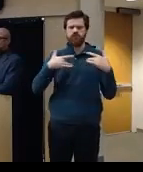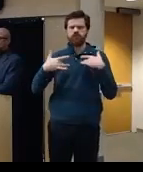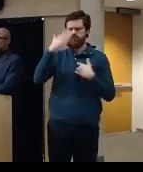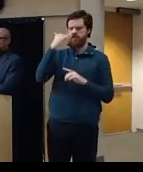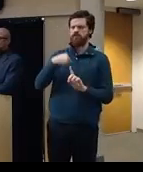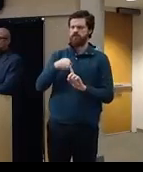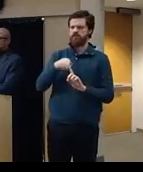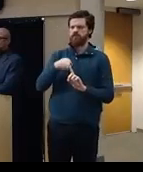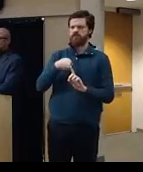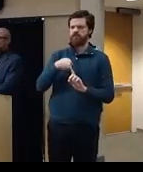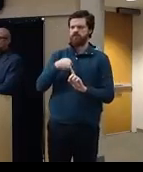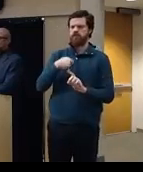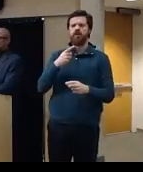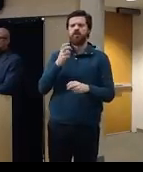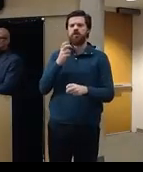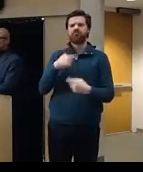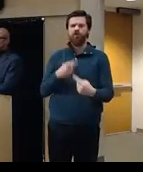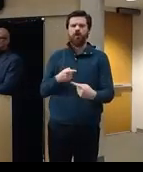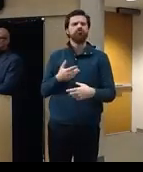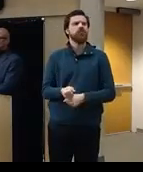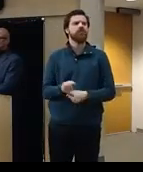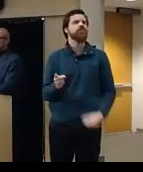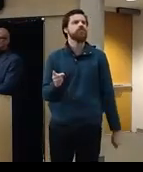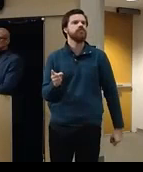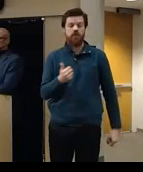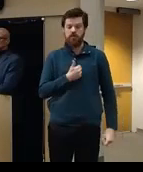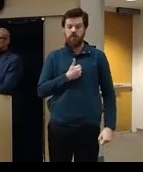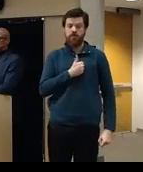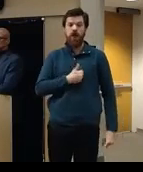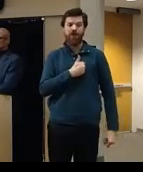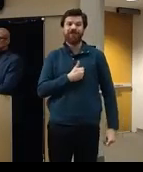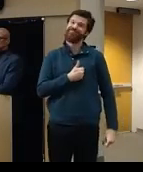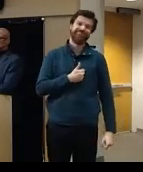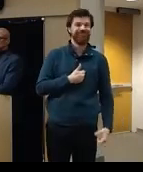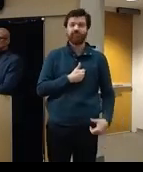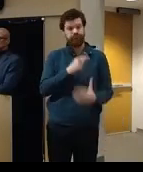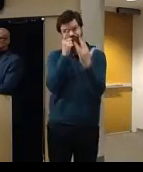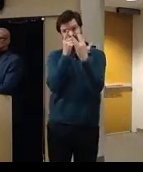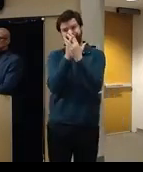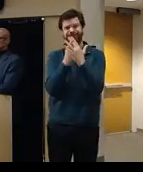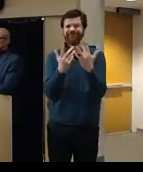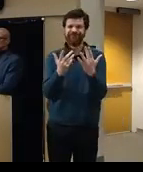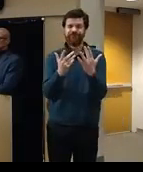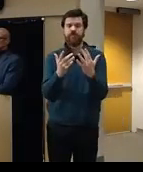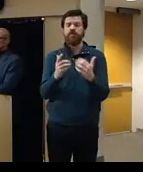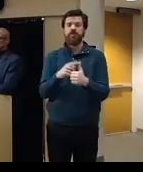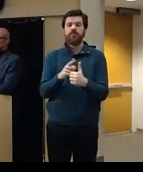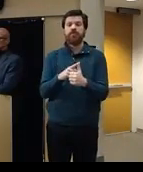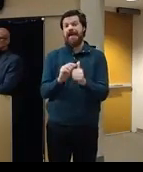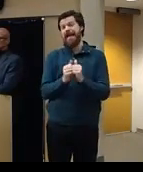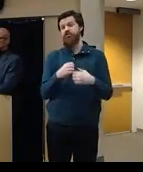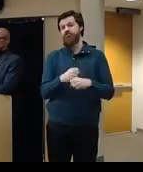I have a hard time trusting it the apology remains pretty ineffectual both in how it was created the